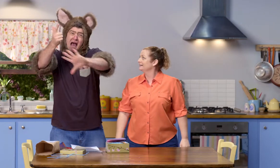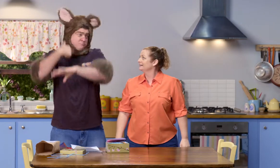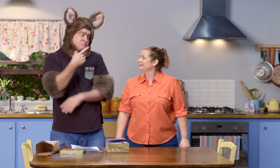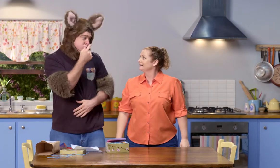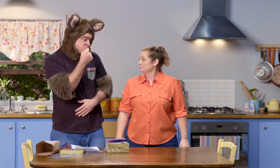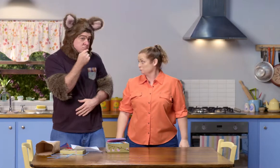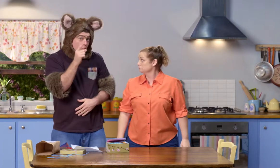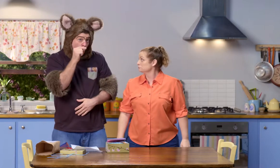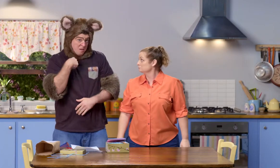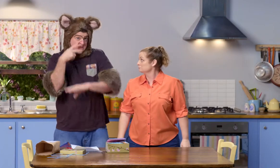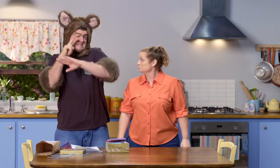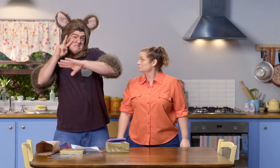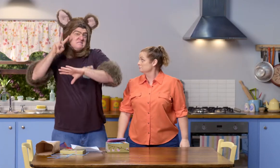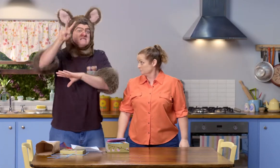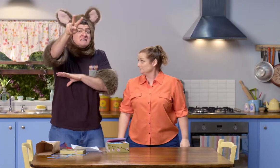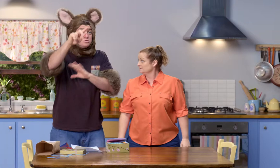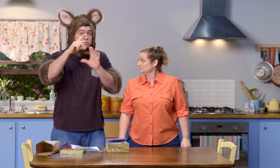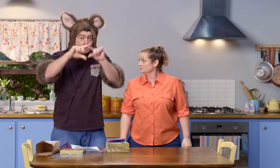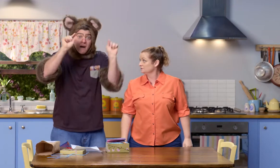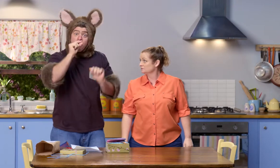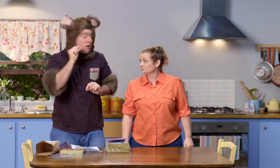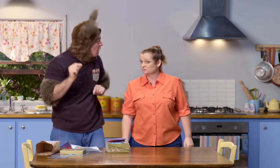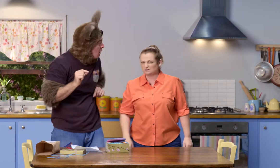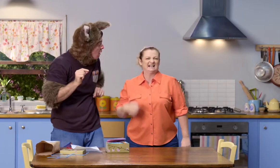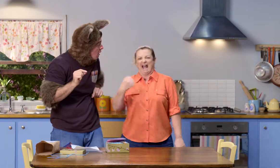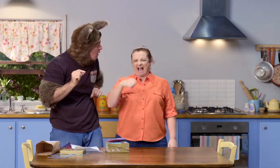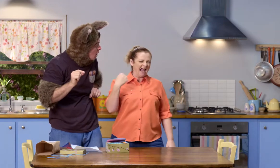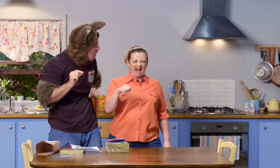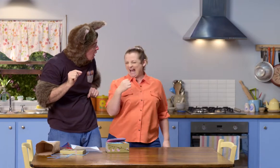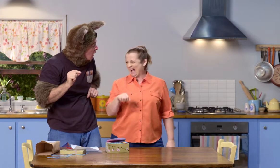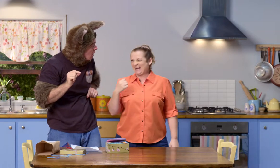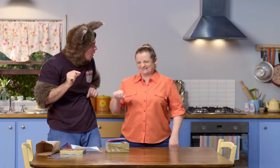Would I be able to see Japan? Oh, no.